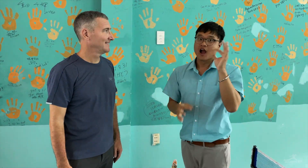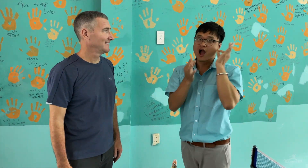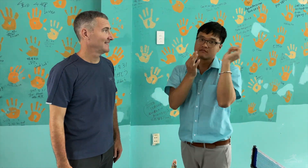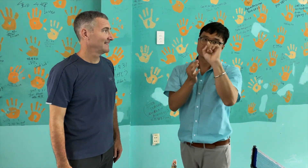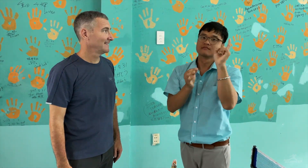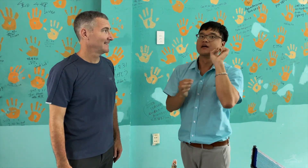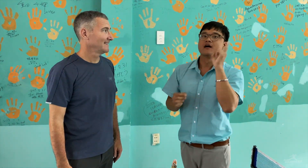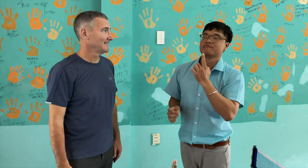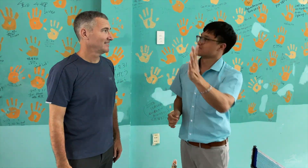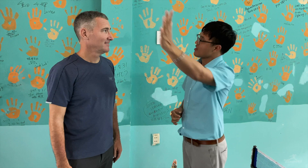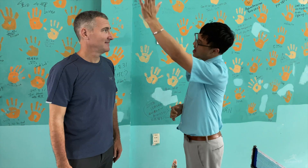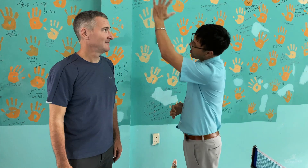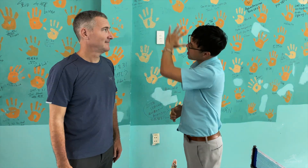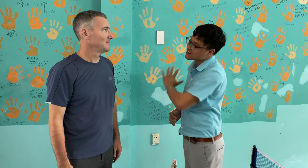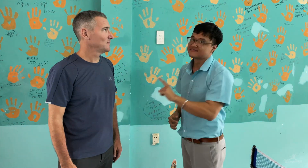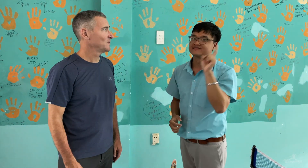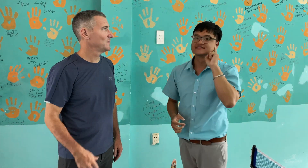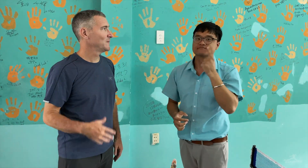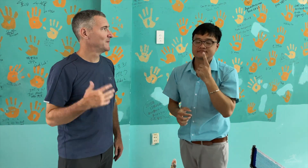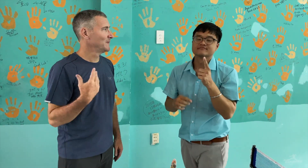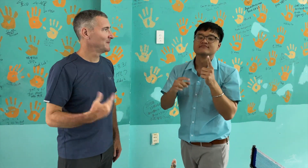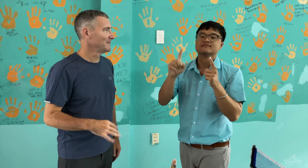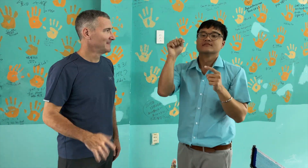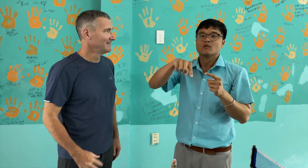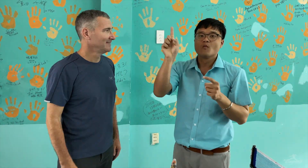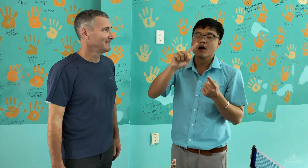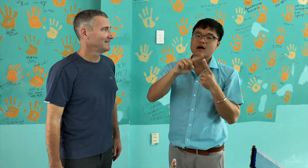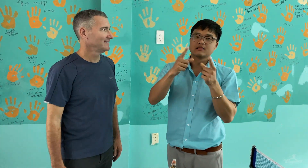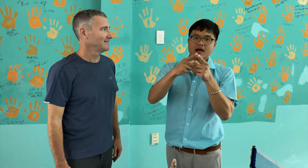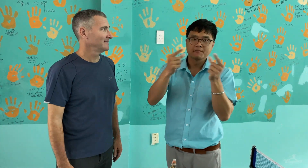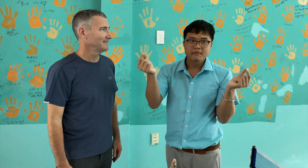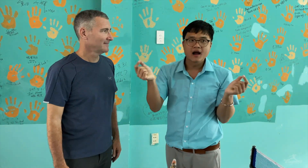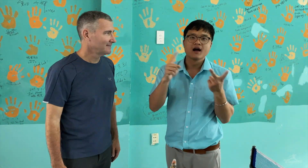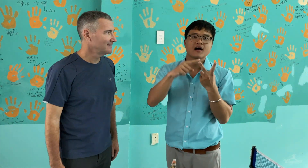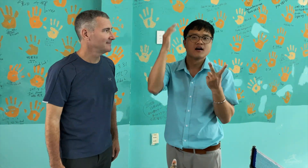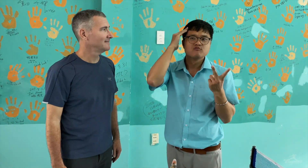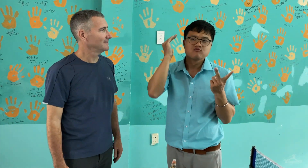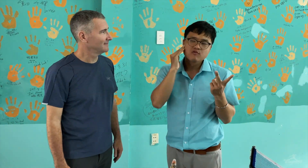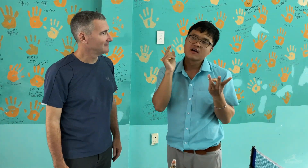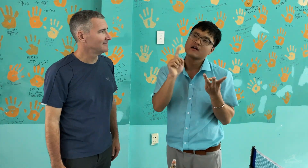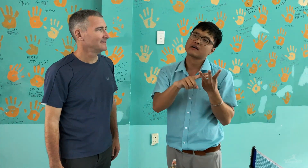This is only for deaf visitors. --Wow! We've had visitors from Japan, Korea,